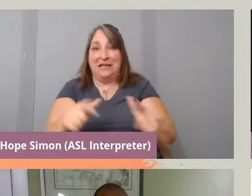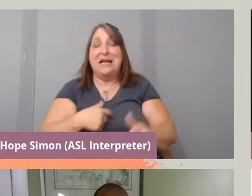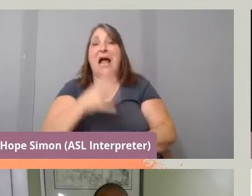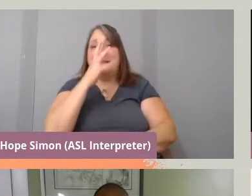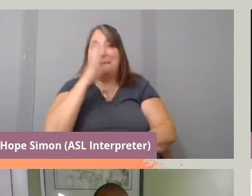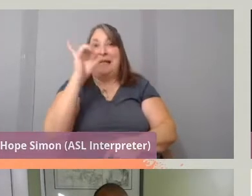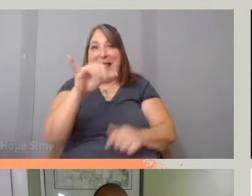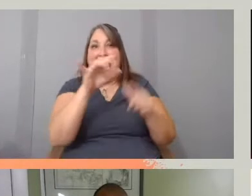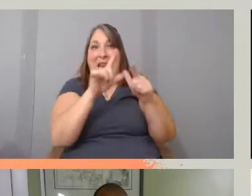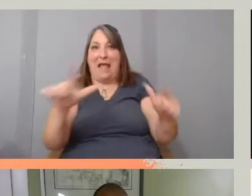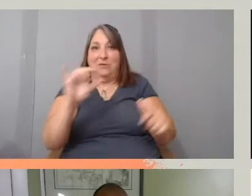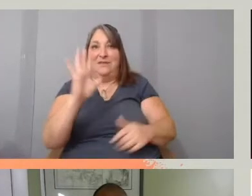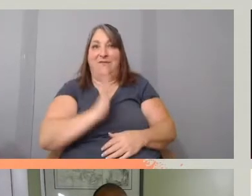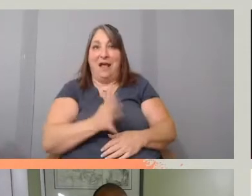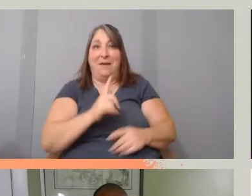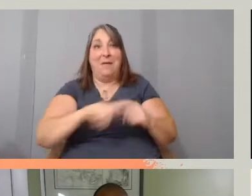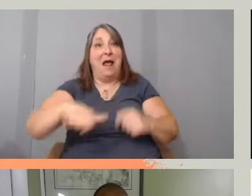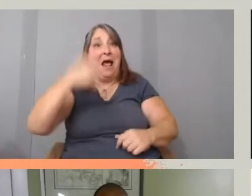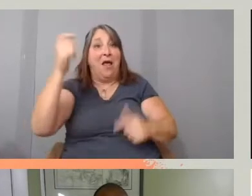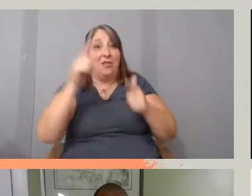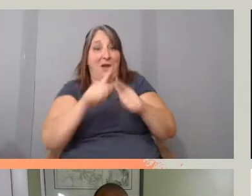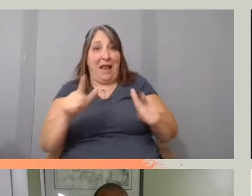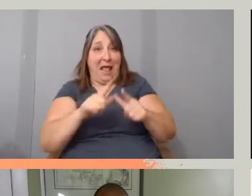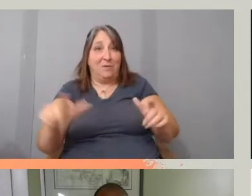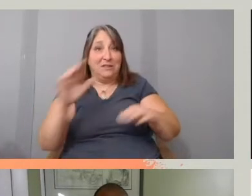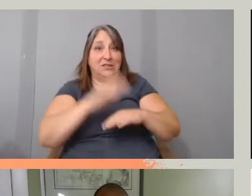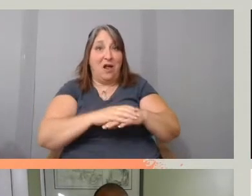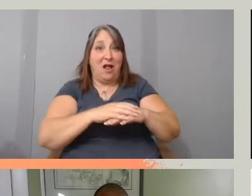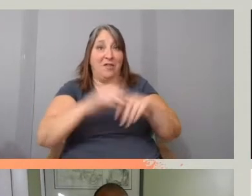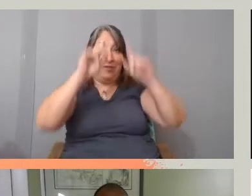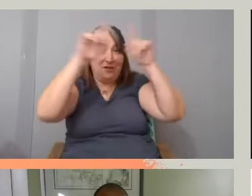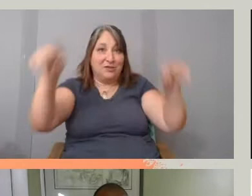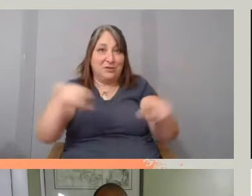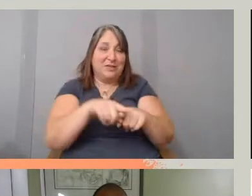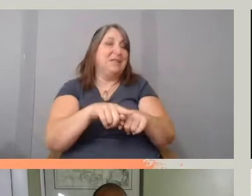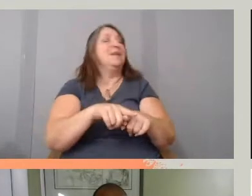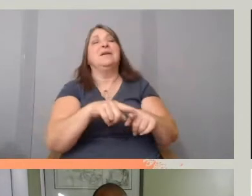But when we had other languages we would come screen it for people who speak that language and say,